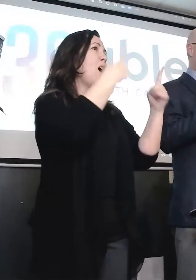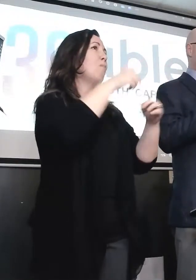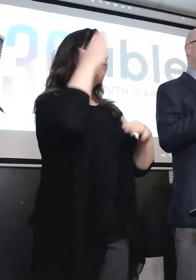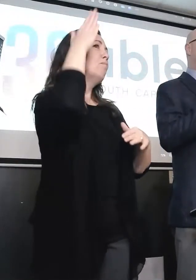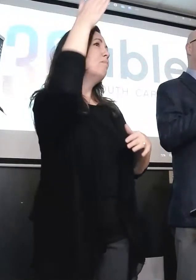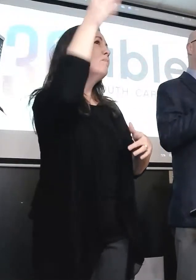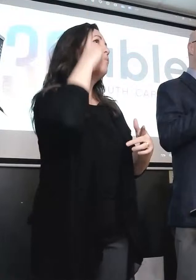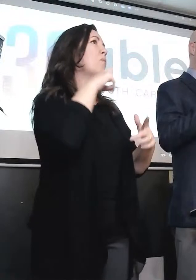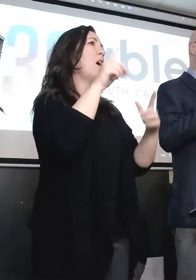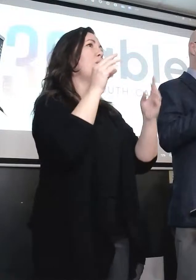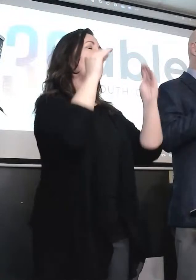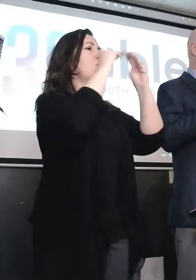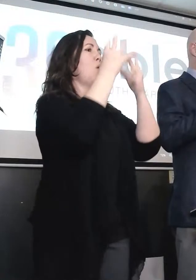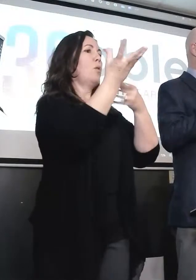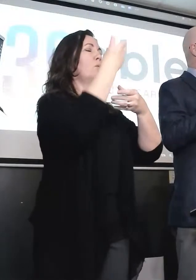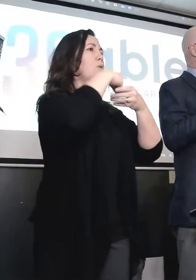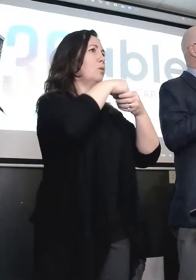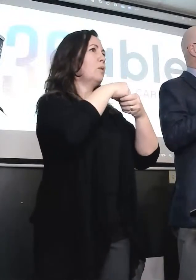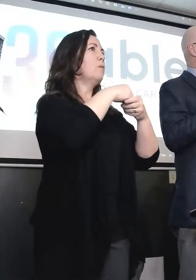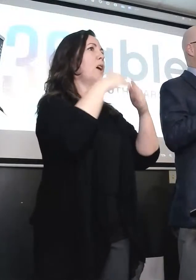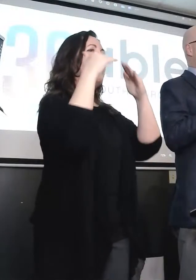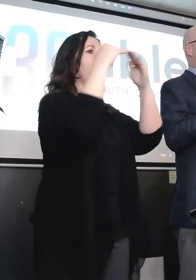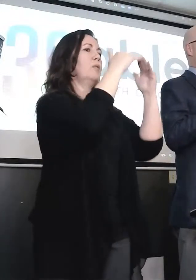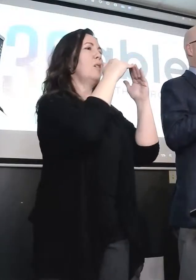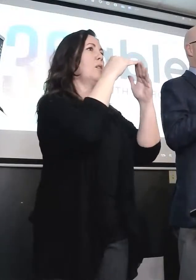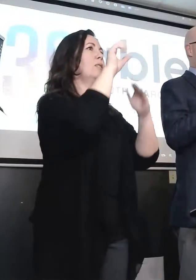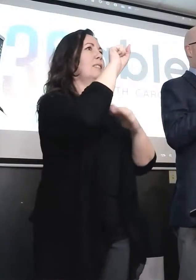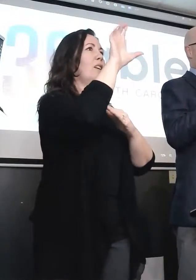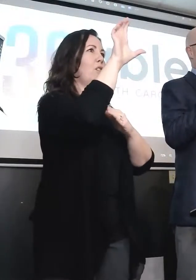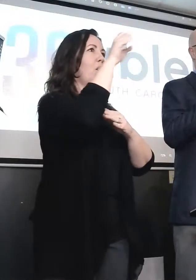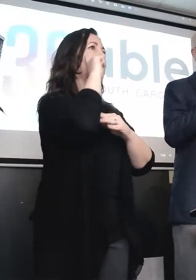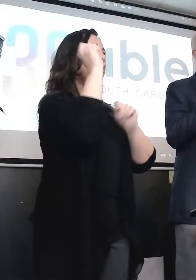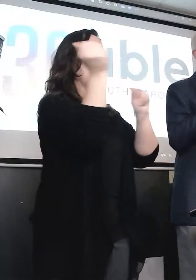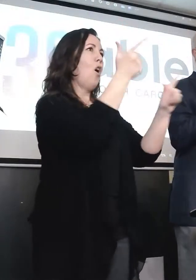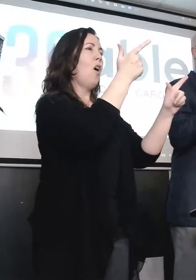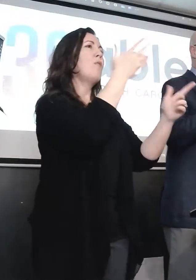towards a more inclusive and equitable South Carolina for all. Thank you so much